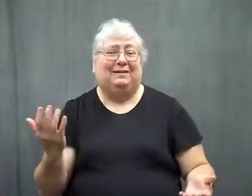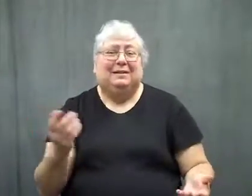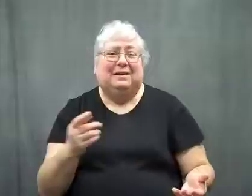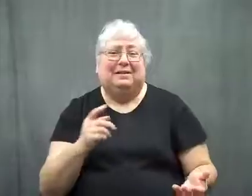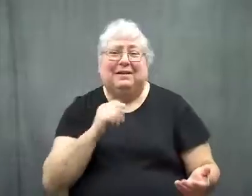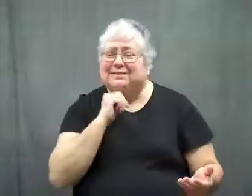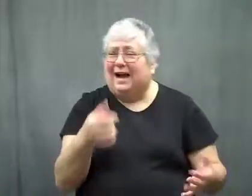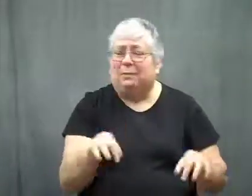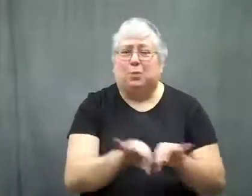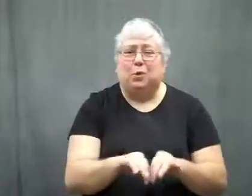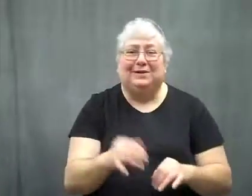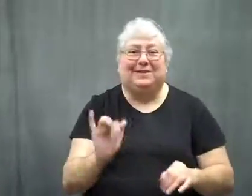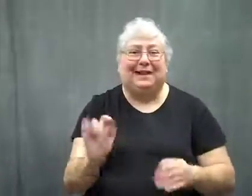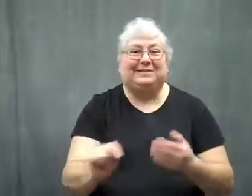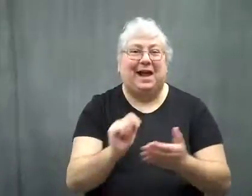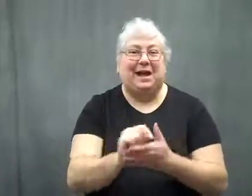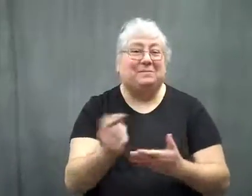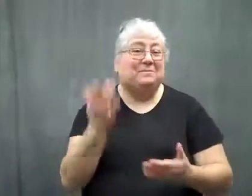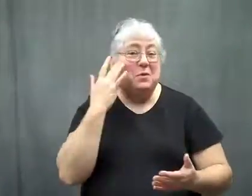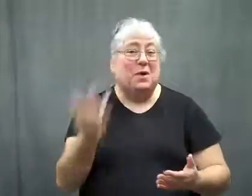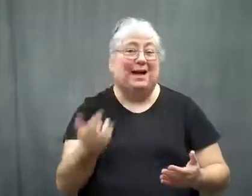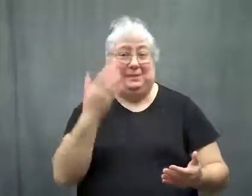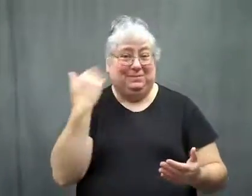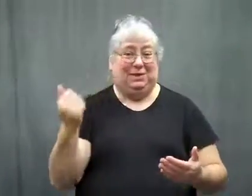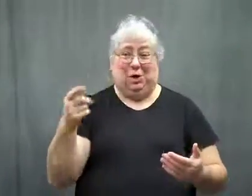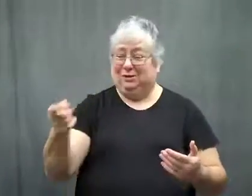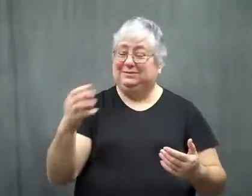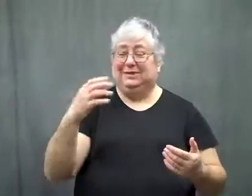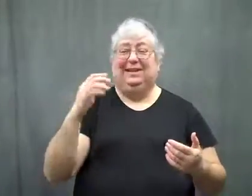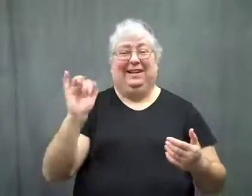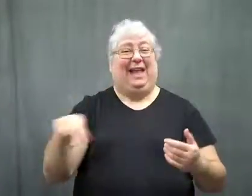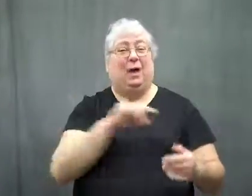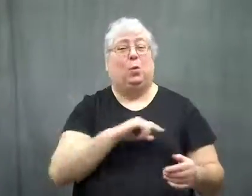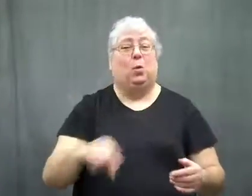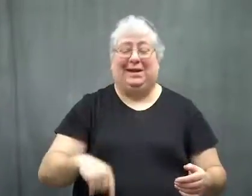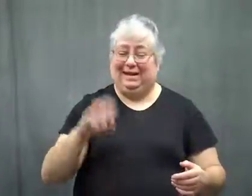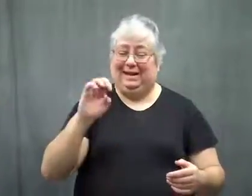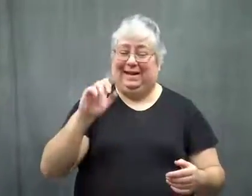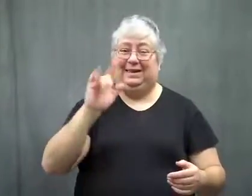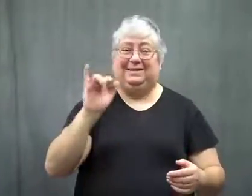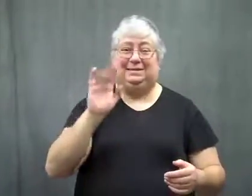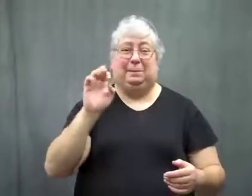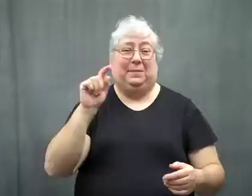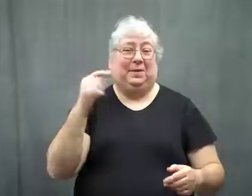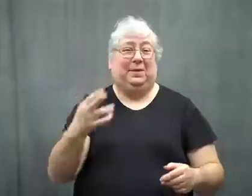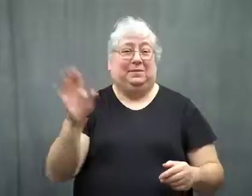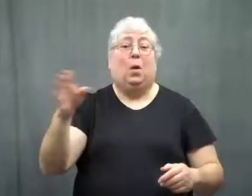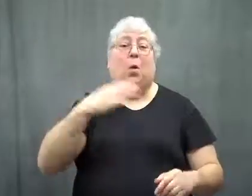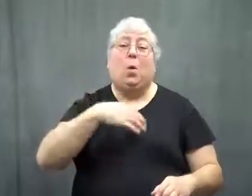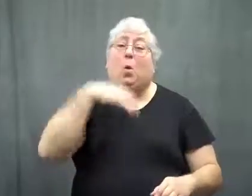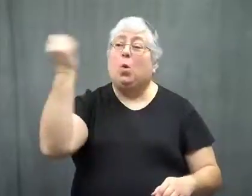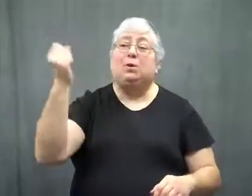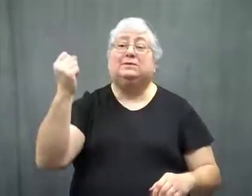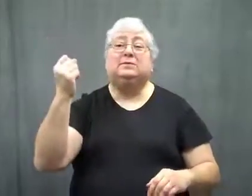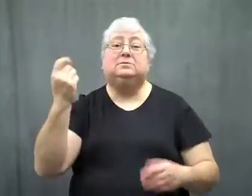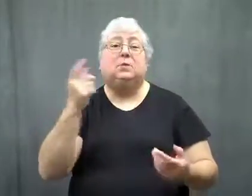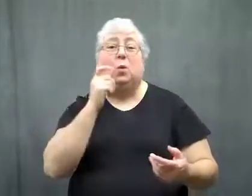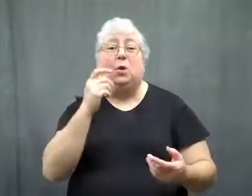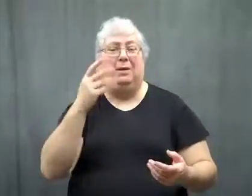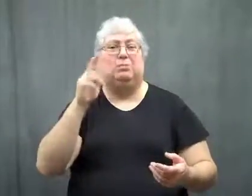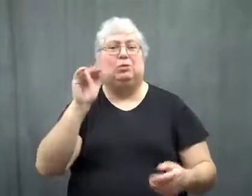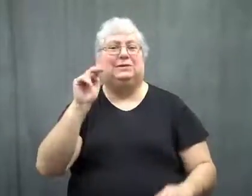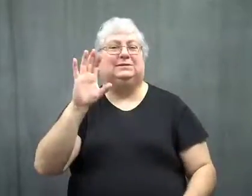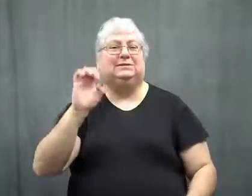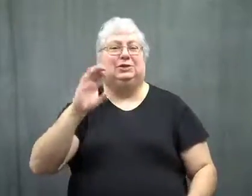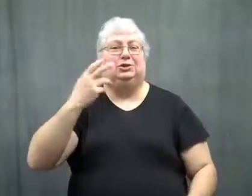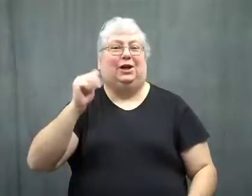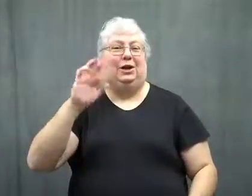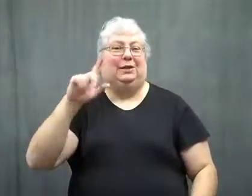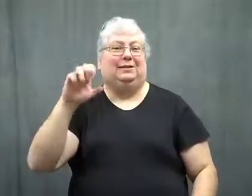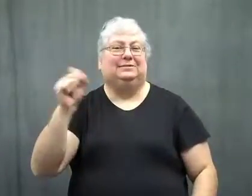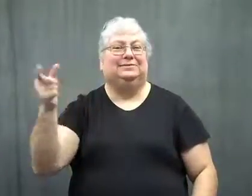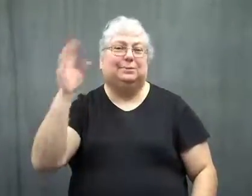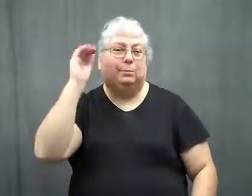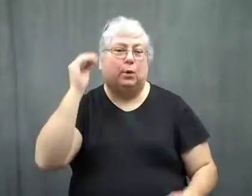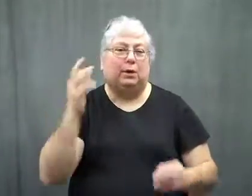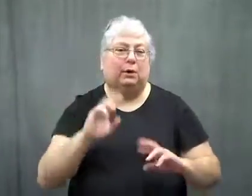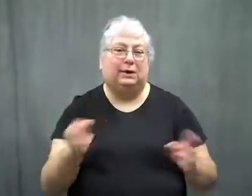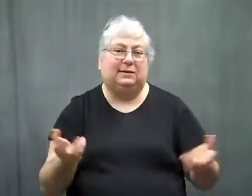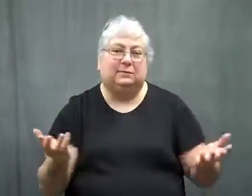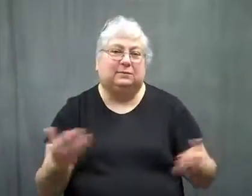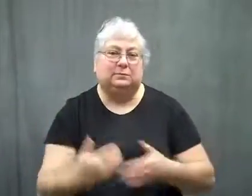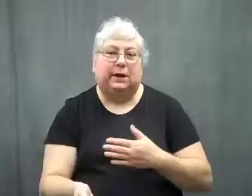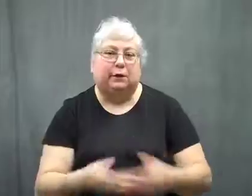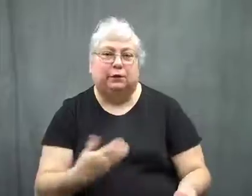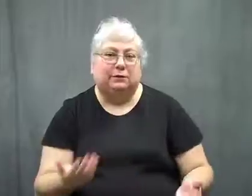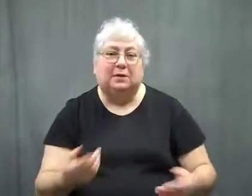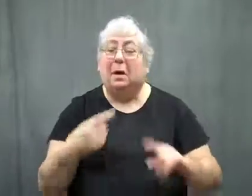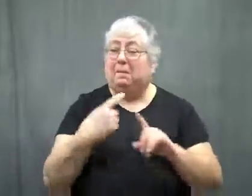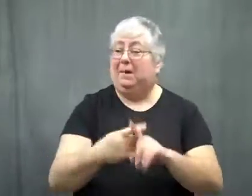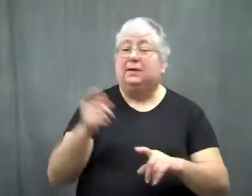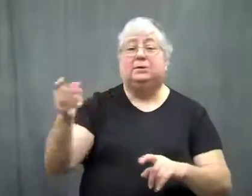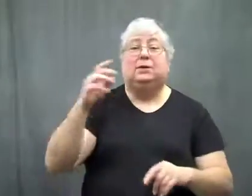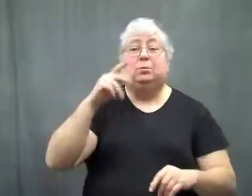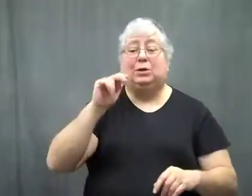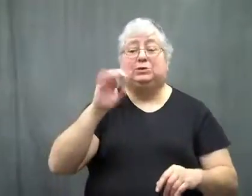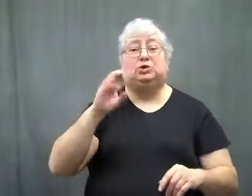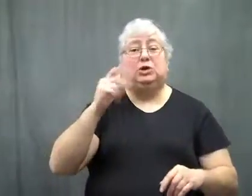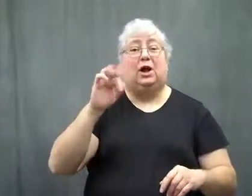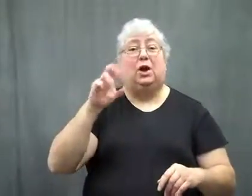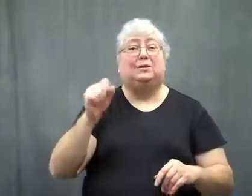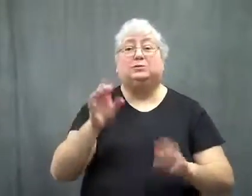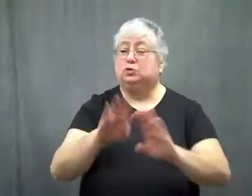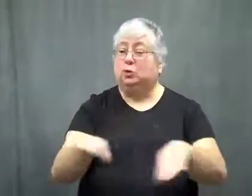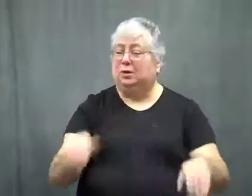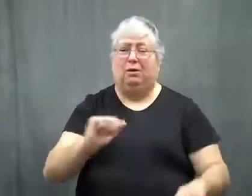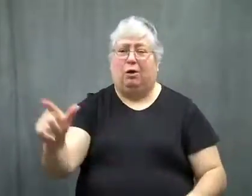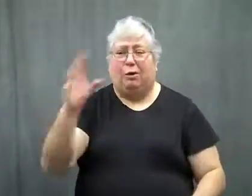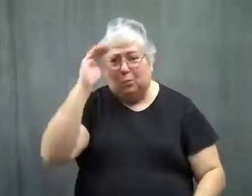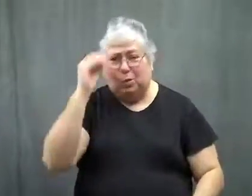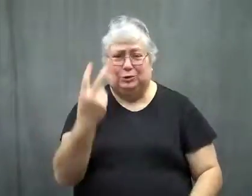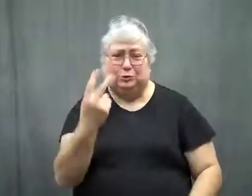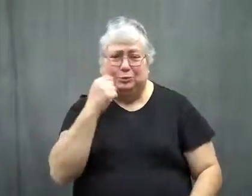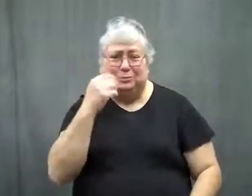It wasn't a big deal, because Queen Elizabeth's first born